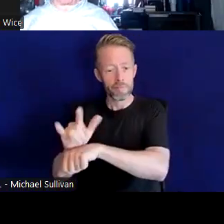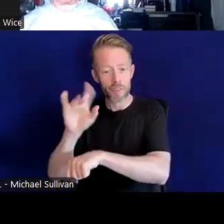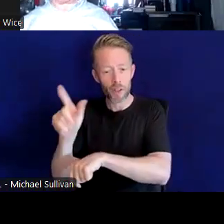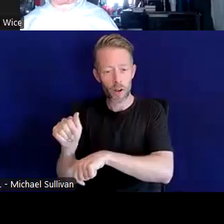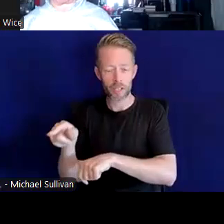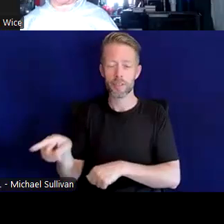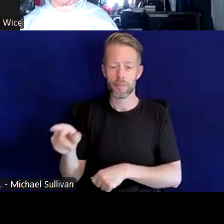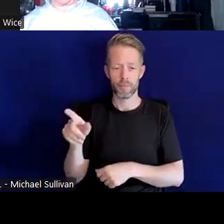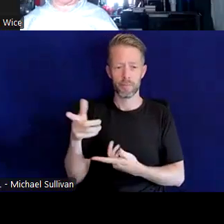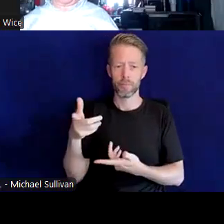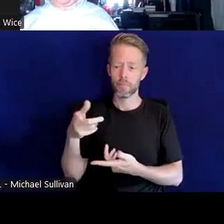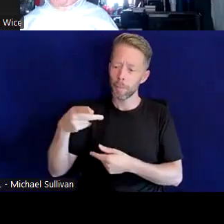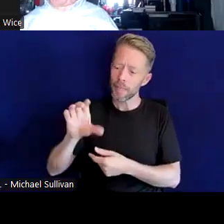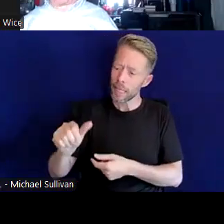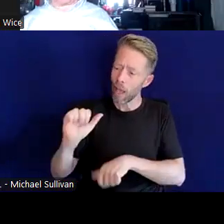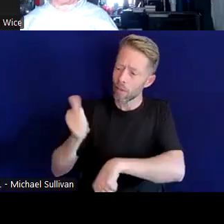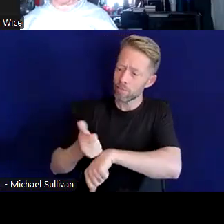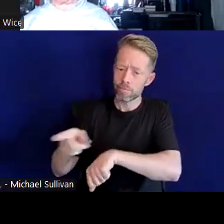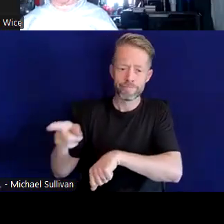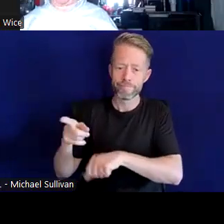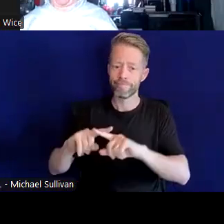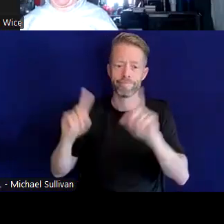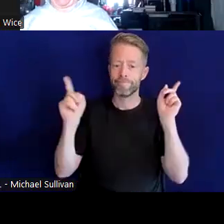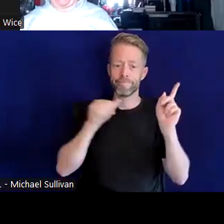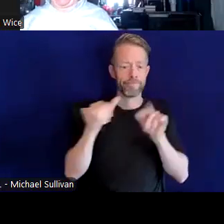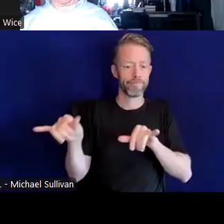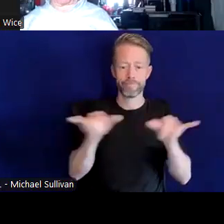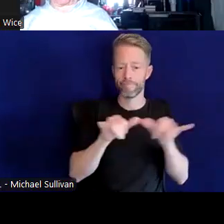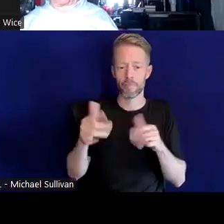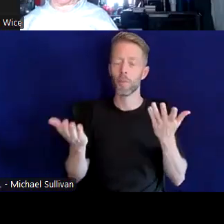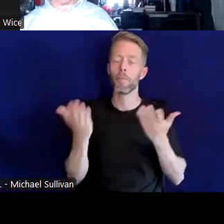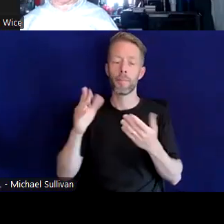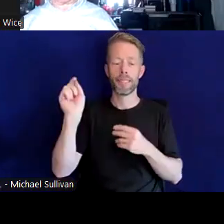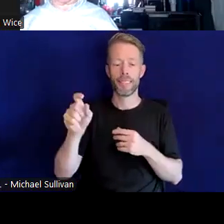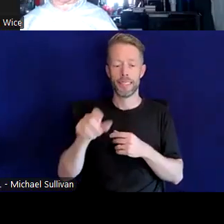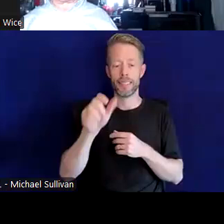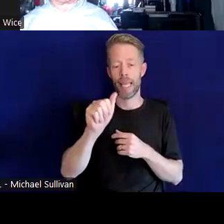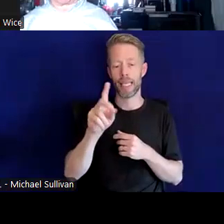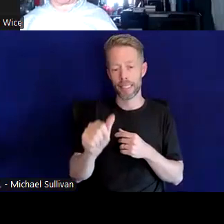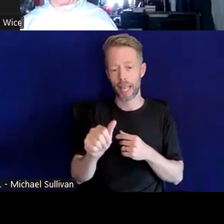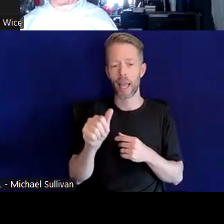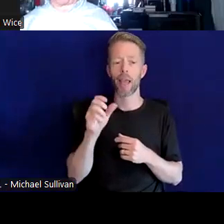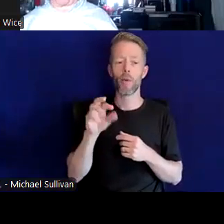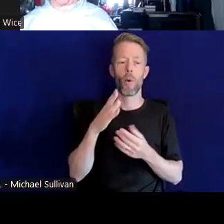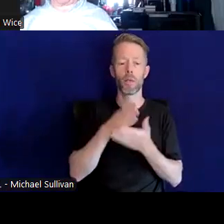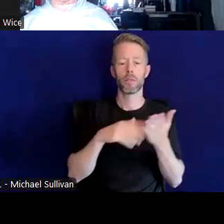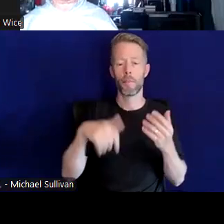something so I would like to see that more uniformly done.